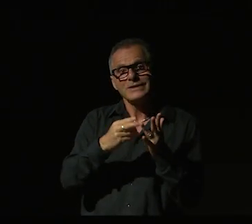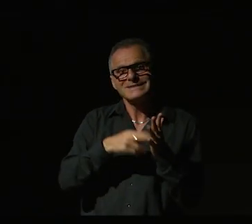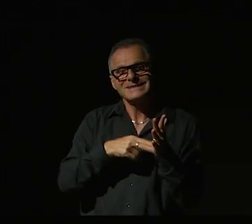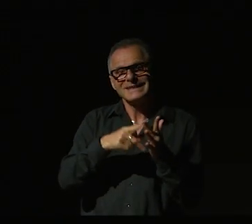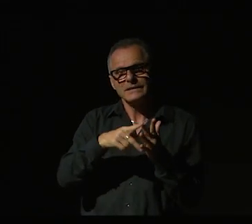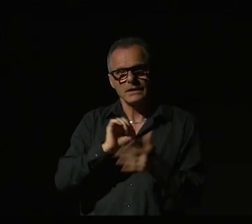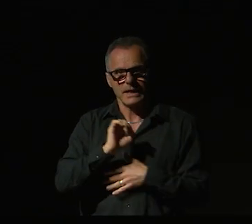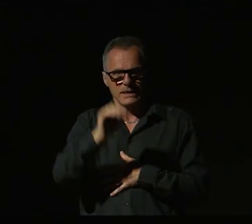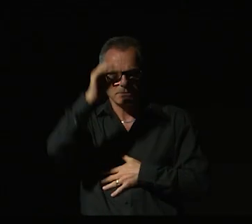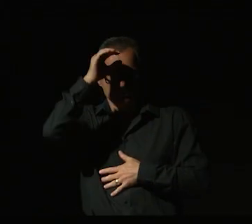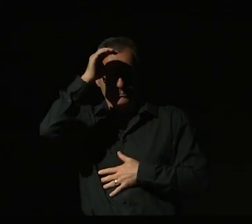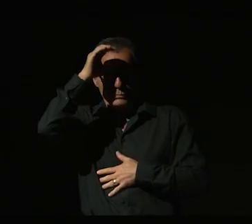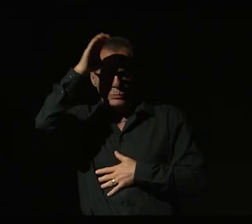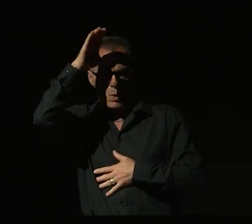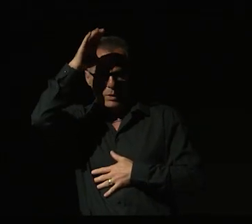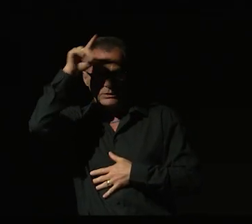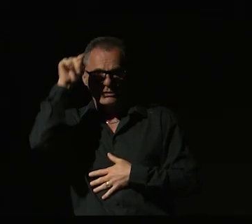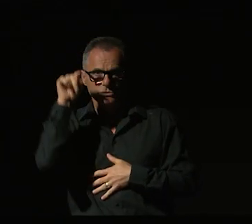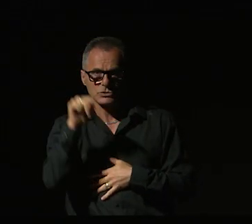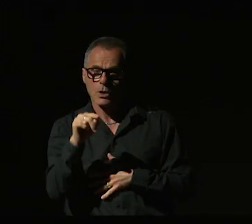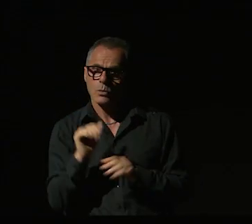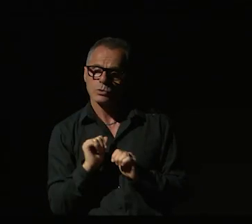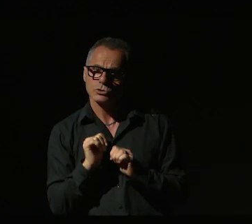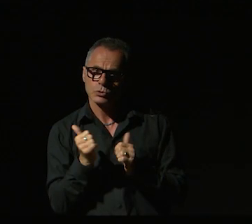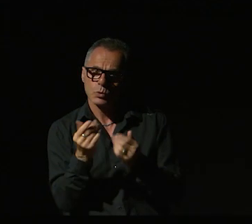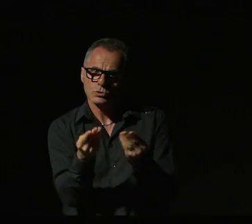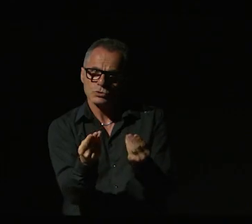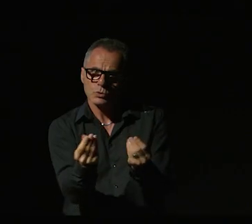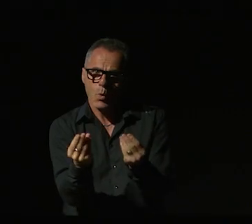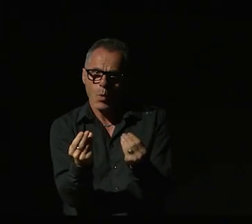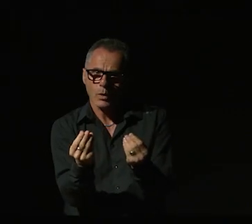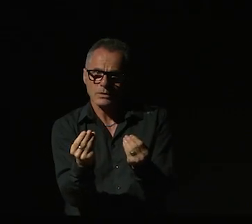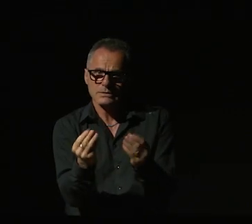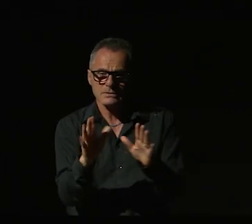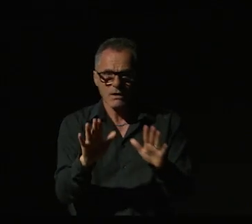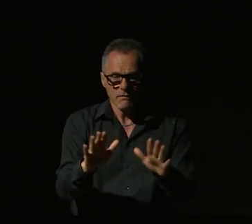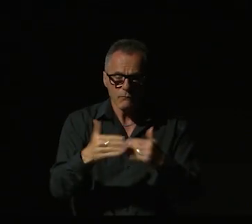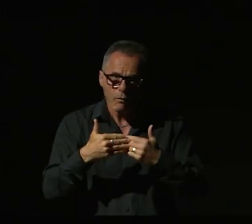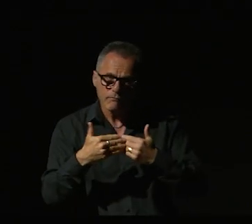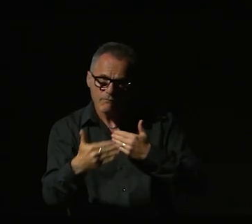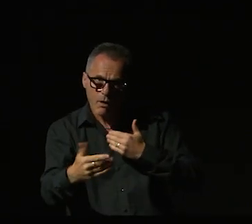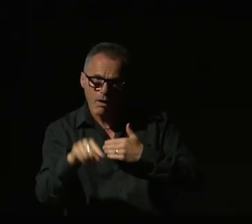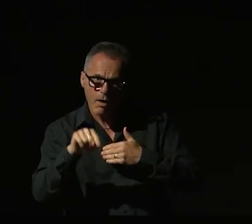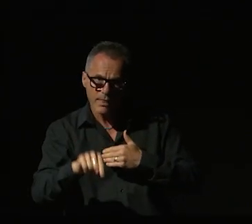and familiarity with Classical sources is sometimes believed to have been instrumental in developing